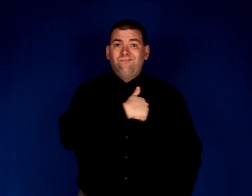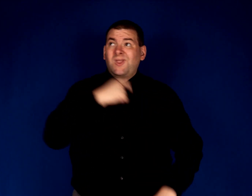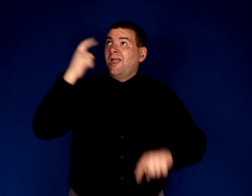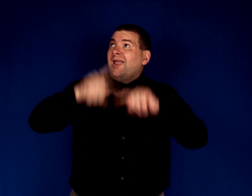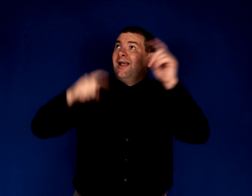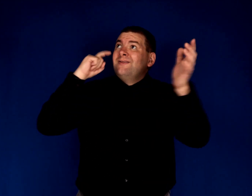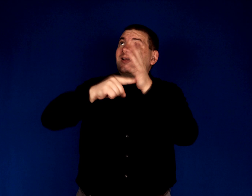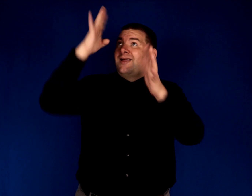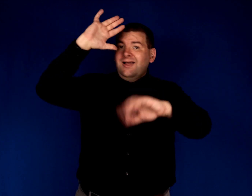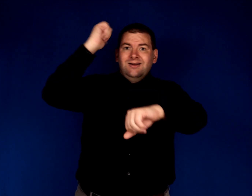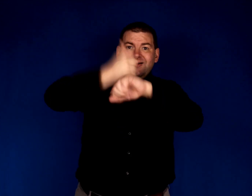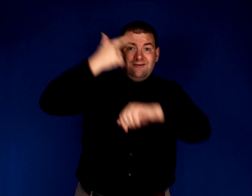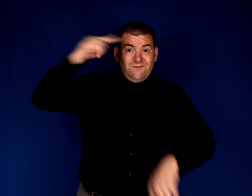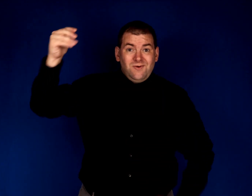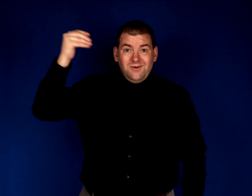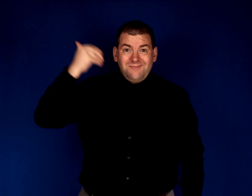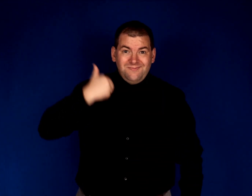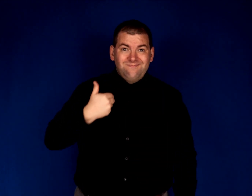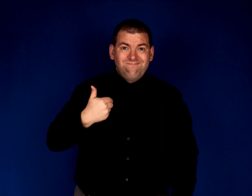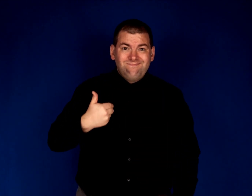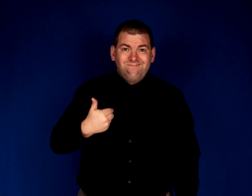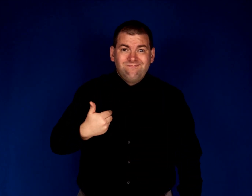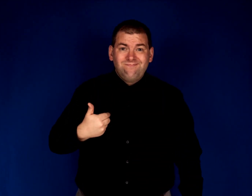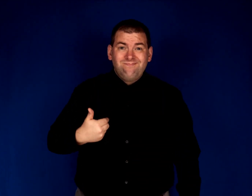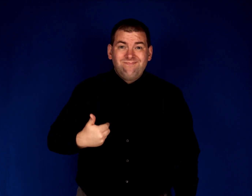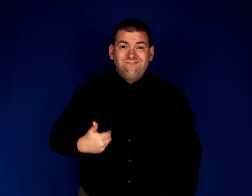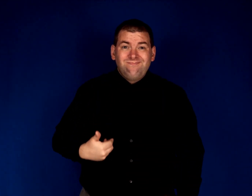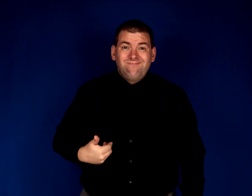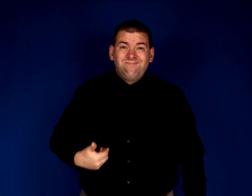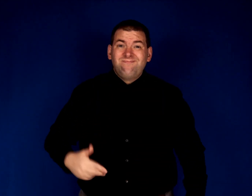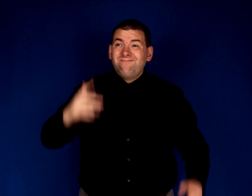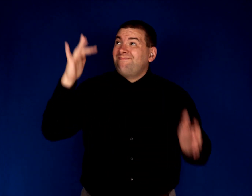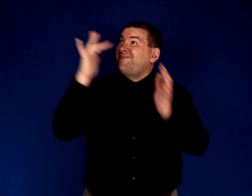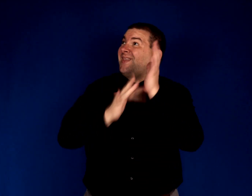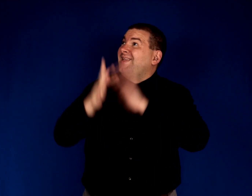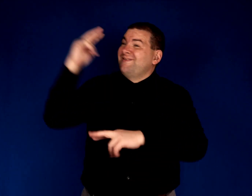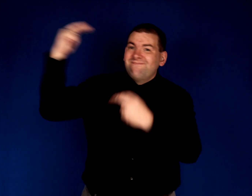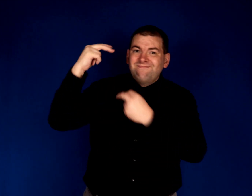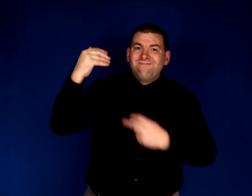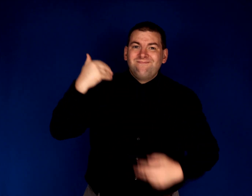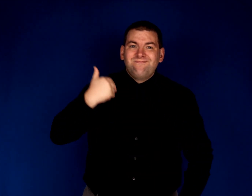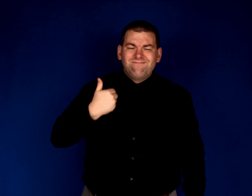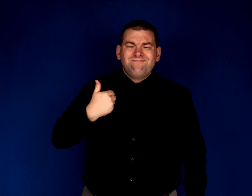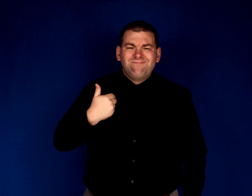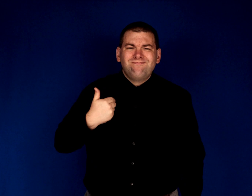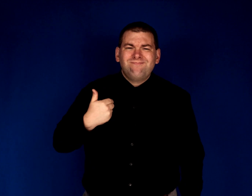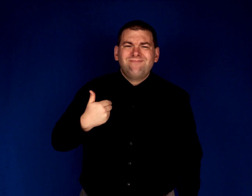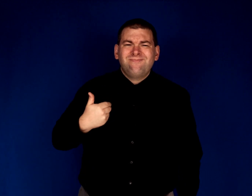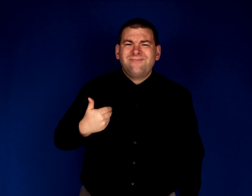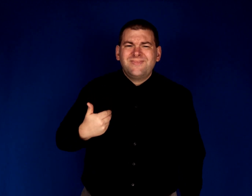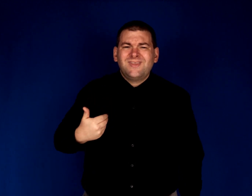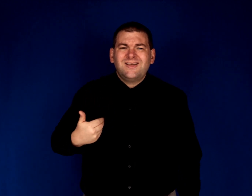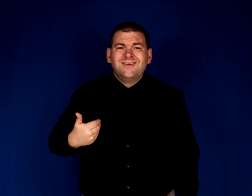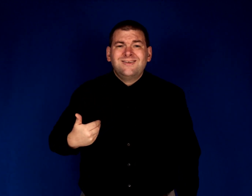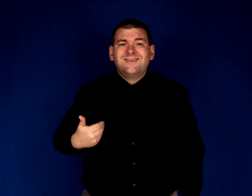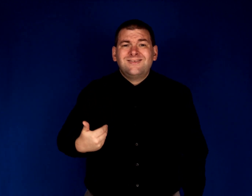see a thing He saw me